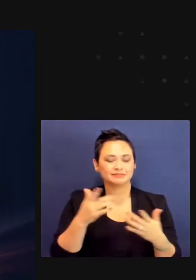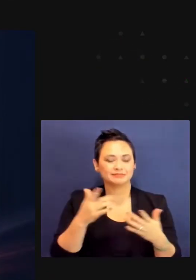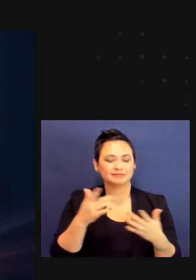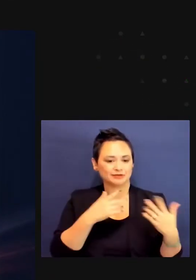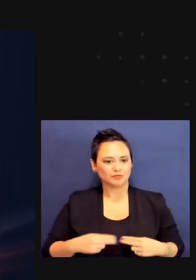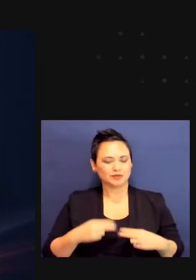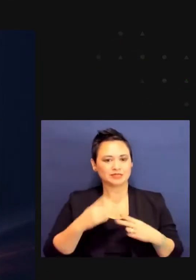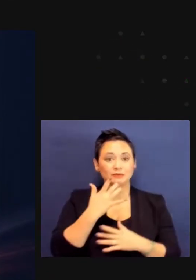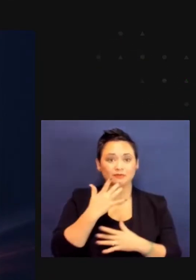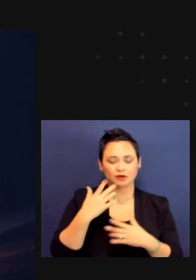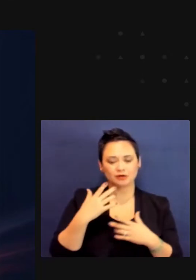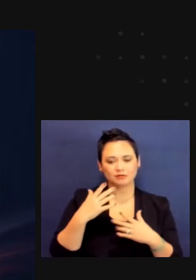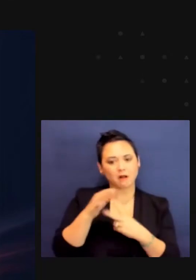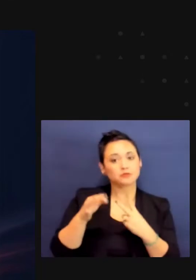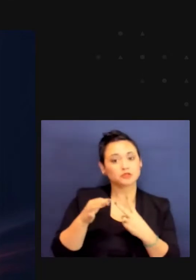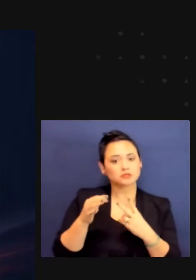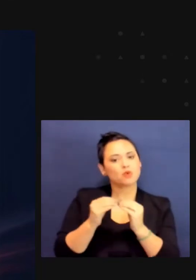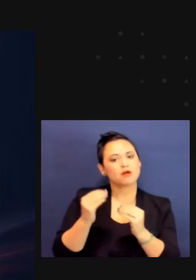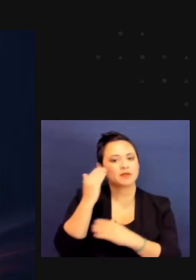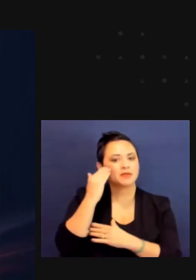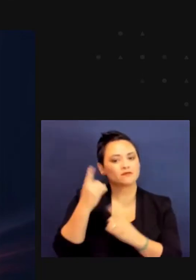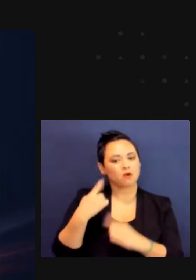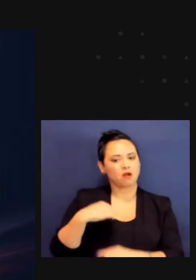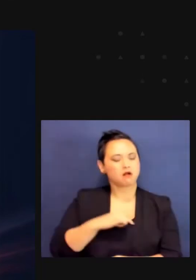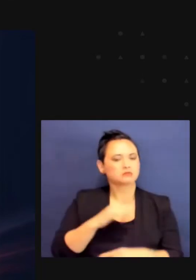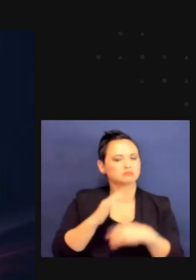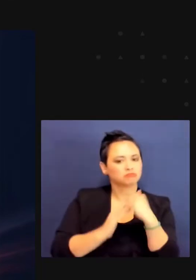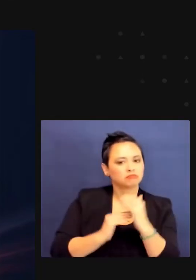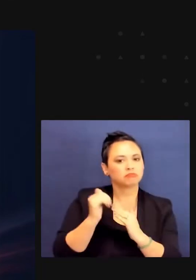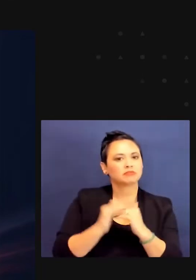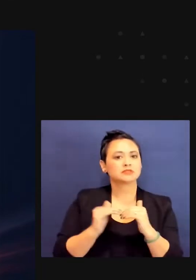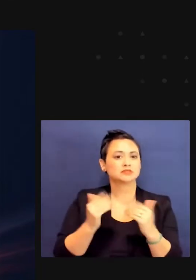So this can result in a bit of an echo chamber in terms of hiring individuals